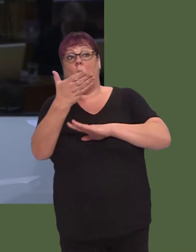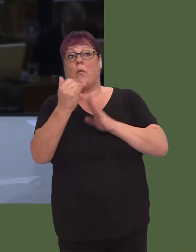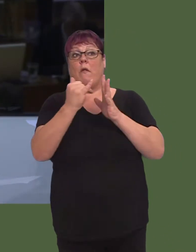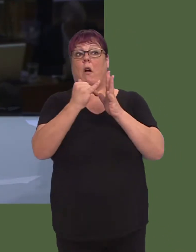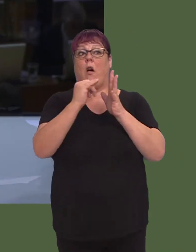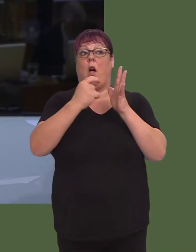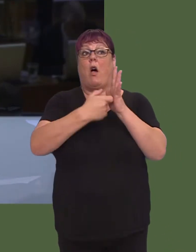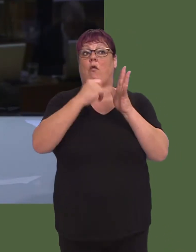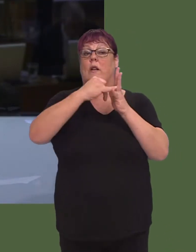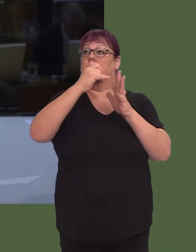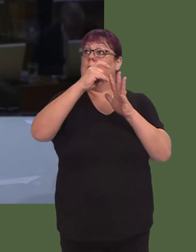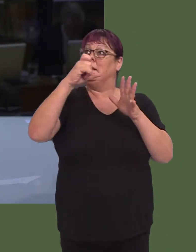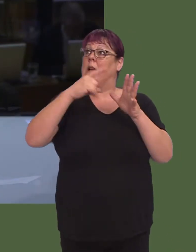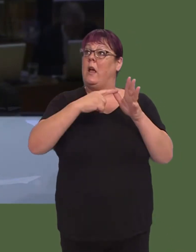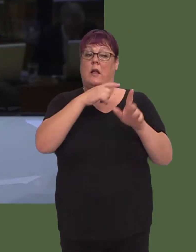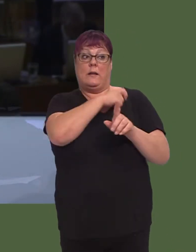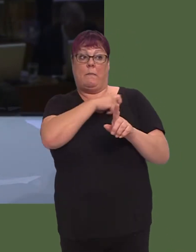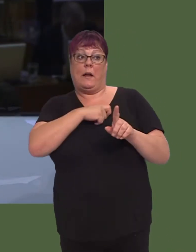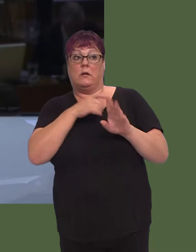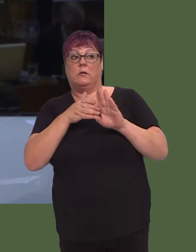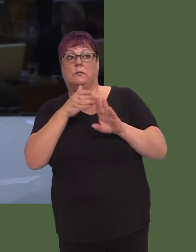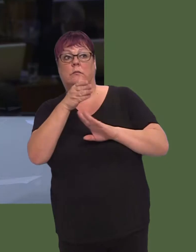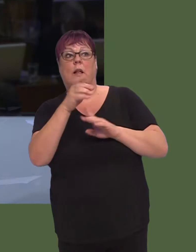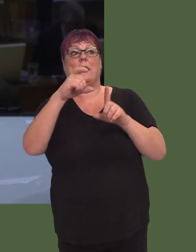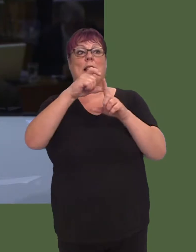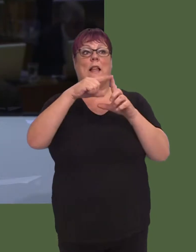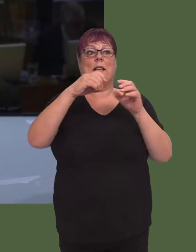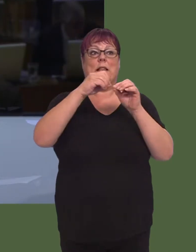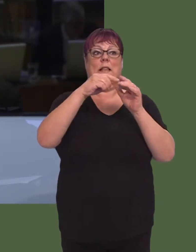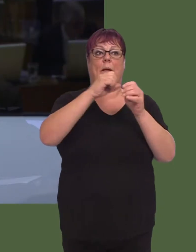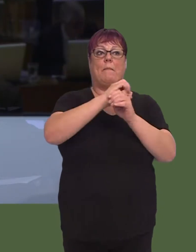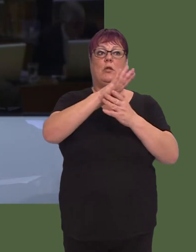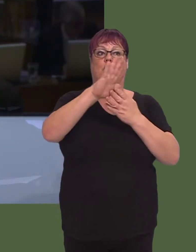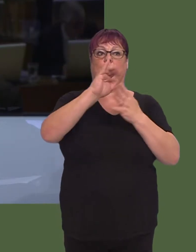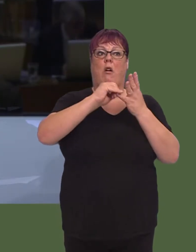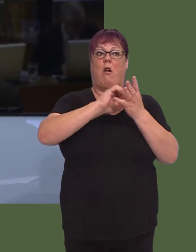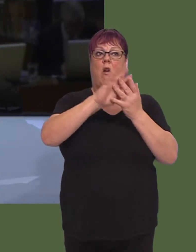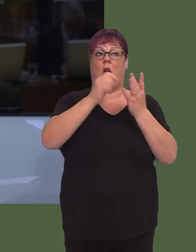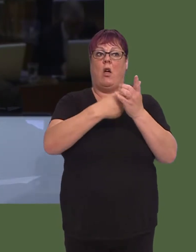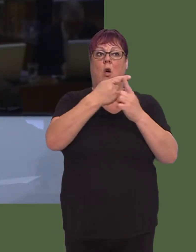I went out with an RSPCA inspector in Denbighshire, about the recent spate of animal injuries